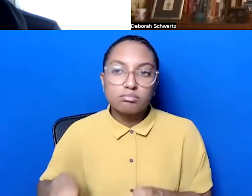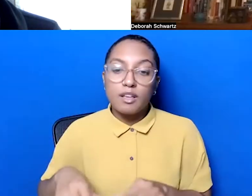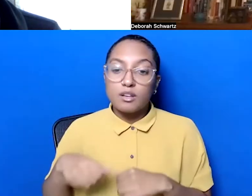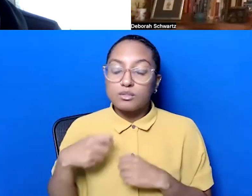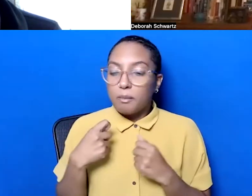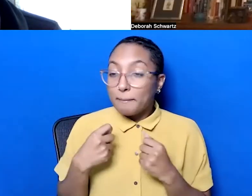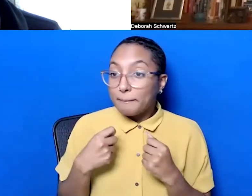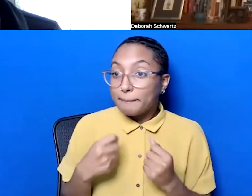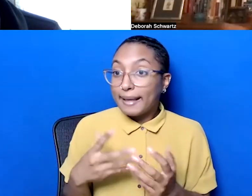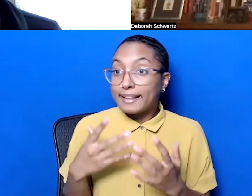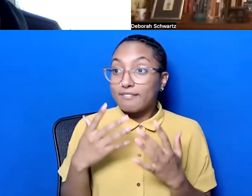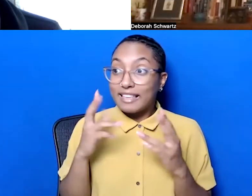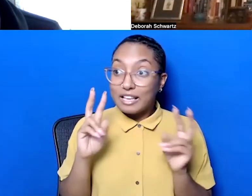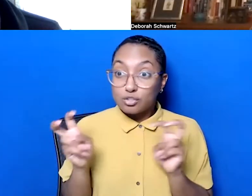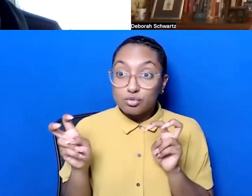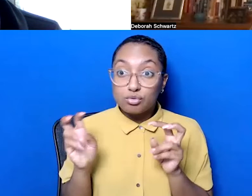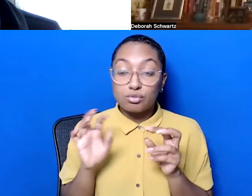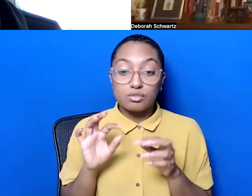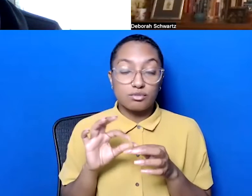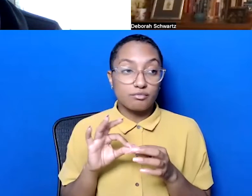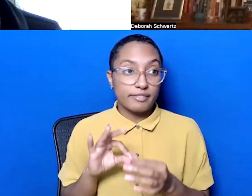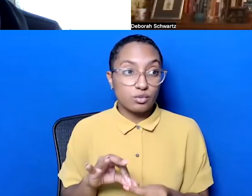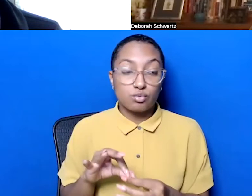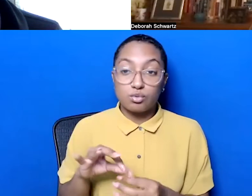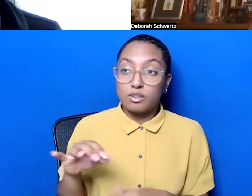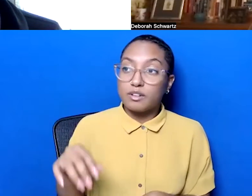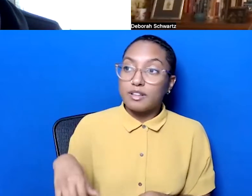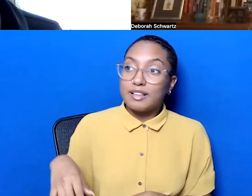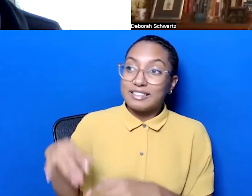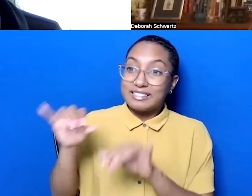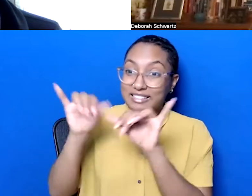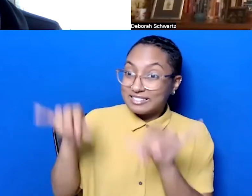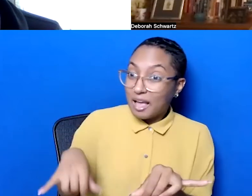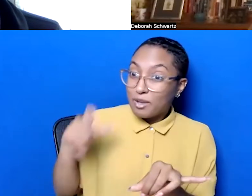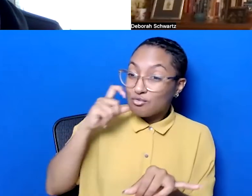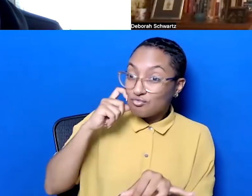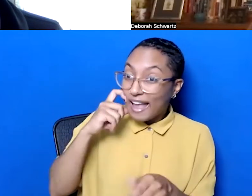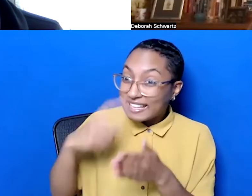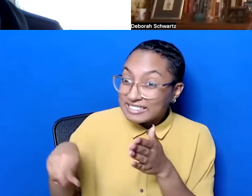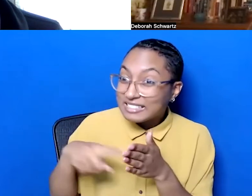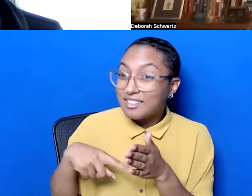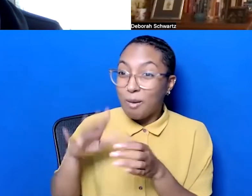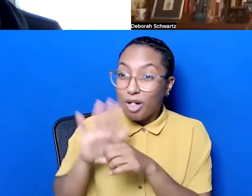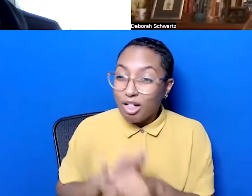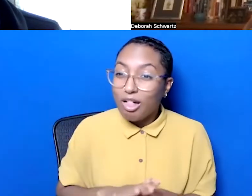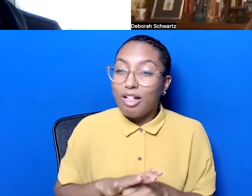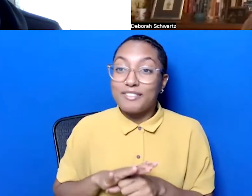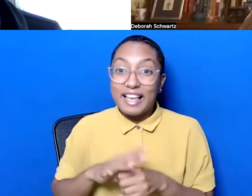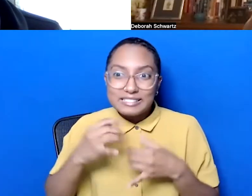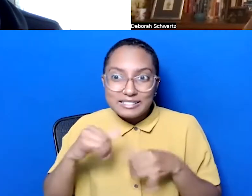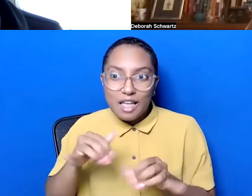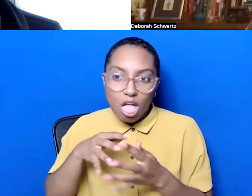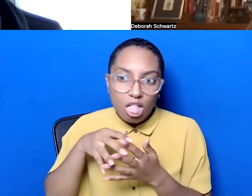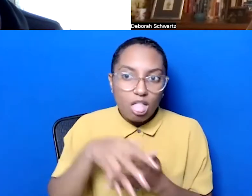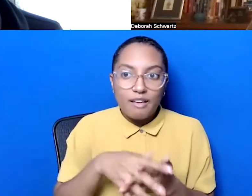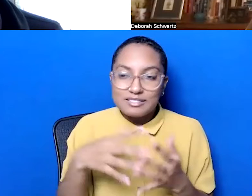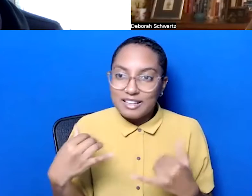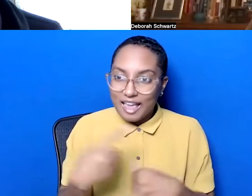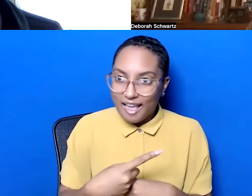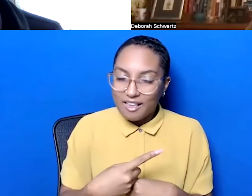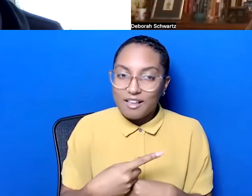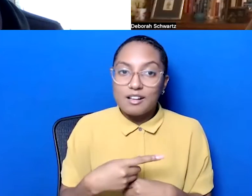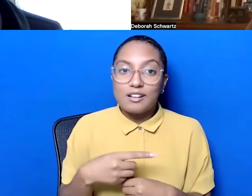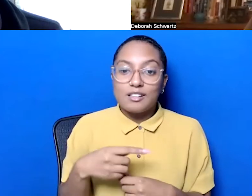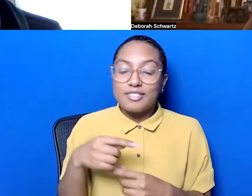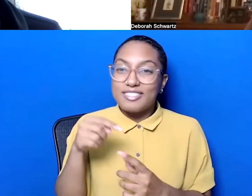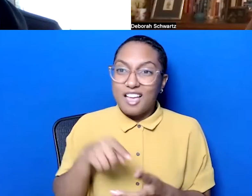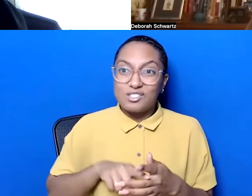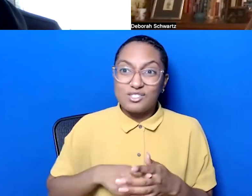you know, systemic racism that are with us today have some of their roots in this these stories.